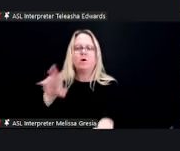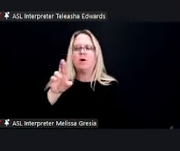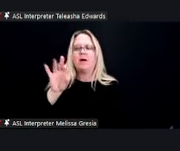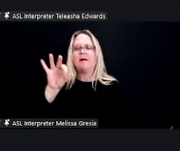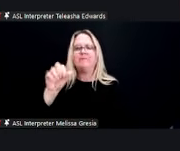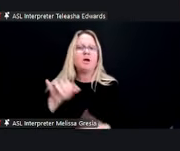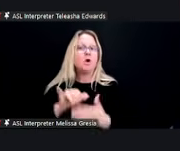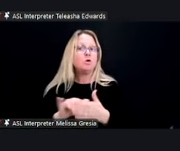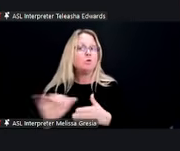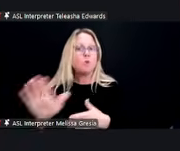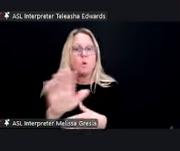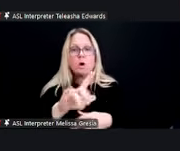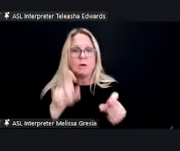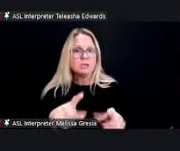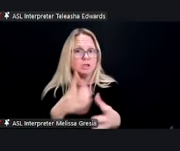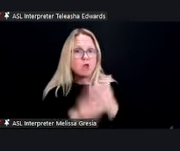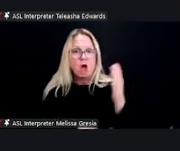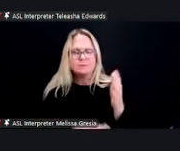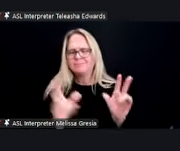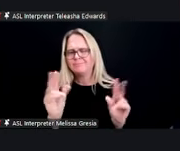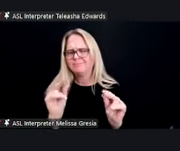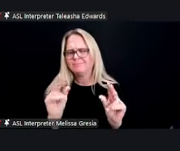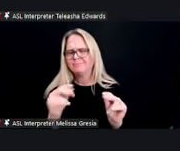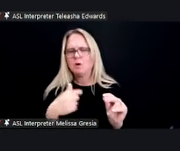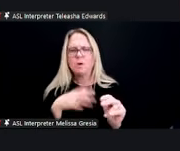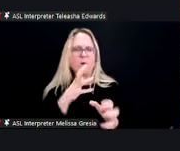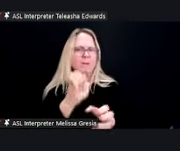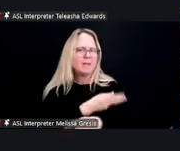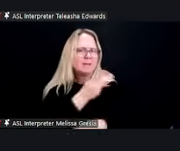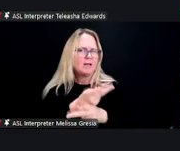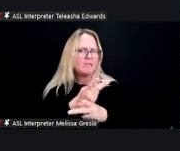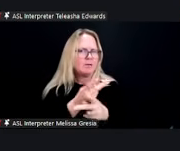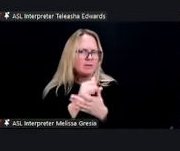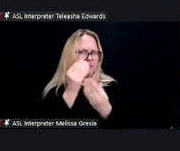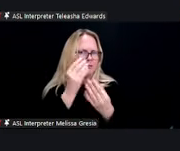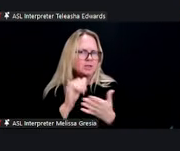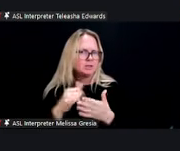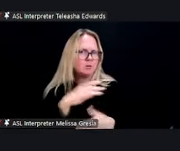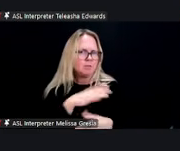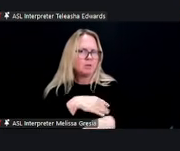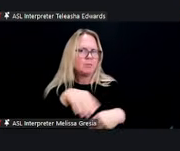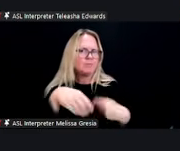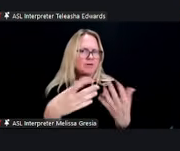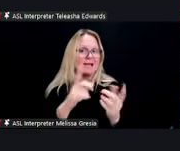be lost but we just want to be careful that the information we provide as an answer is accurate.